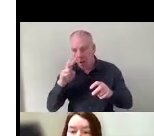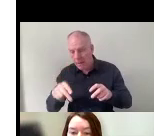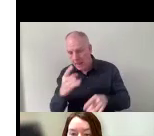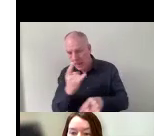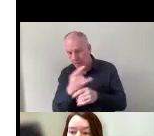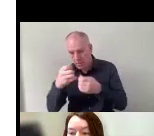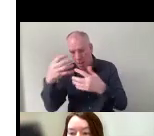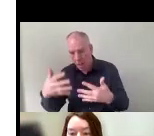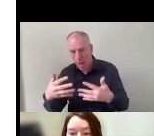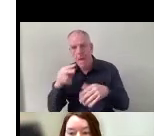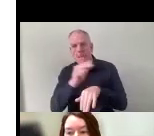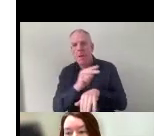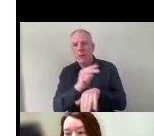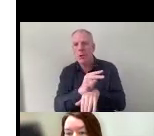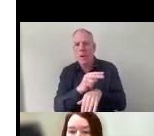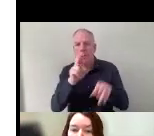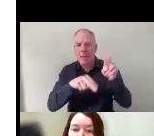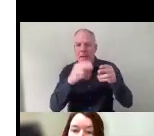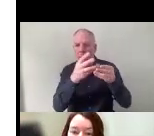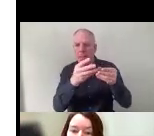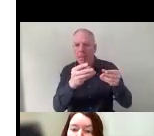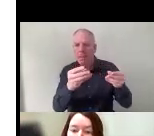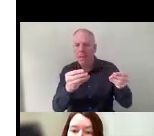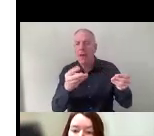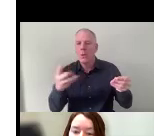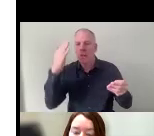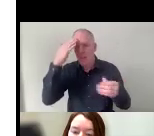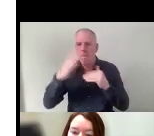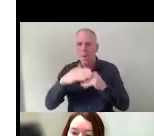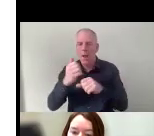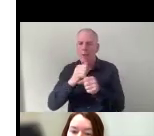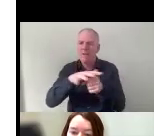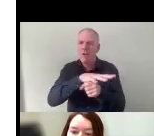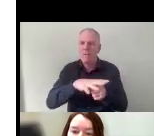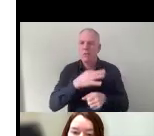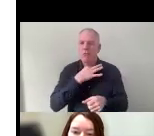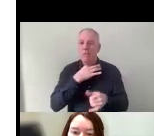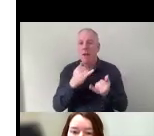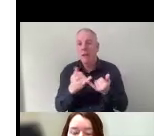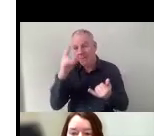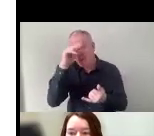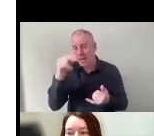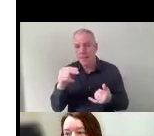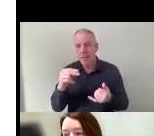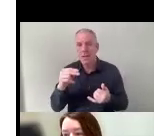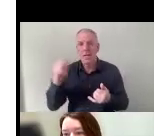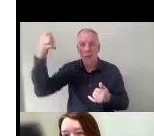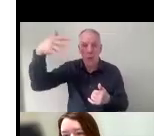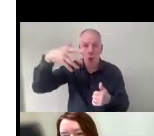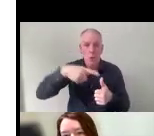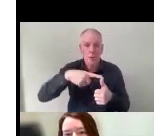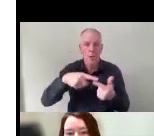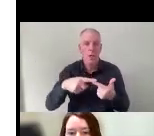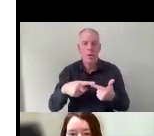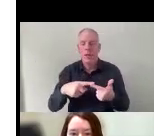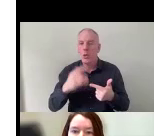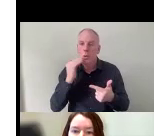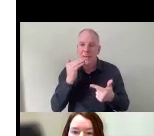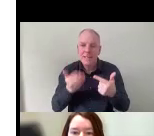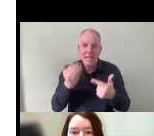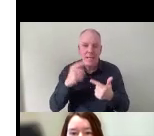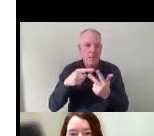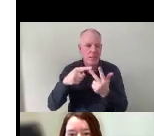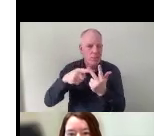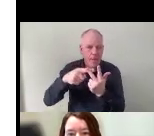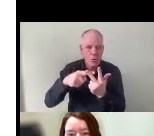monitoring deterioration and know more about environmental risks, such as sudden raise in humidity or temperature or exposition to UV light, for instance, which are